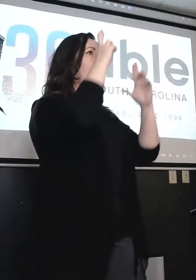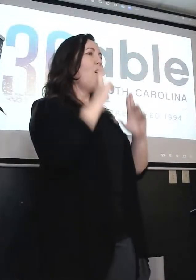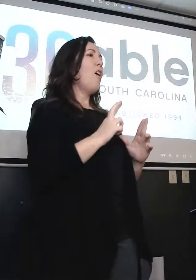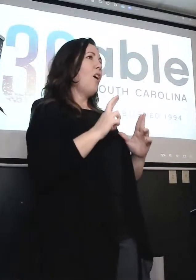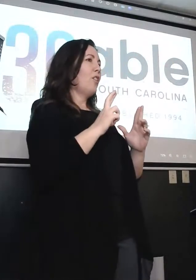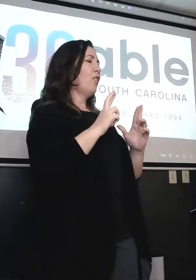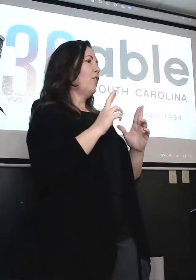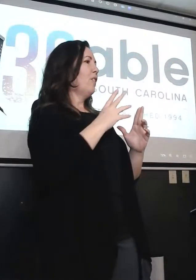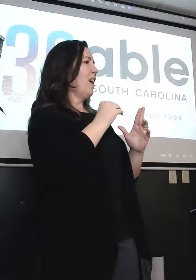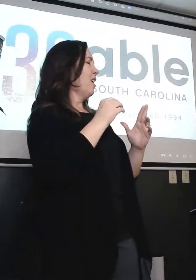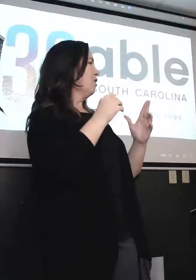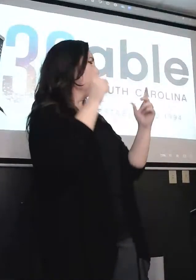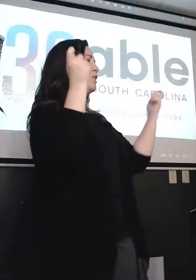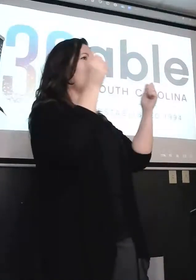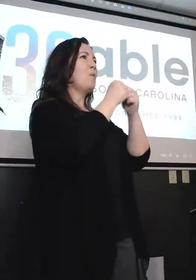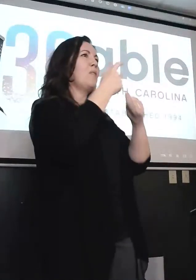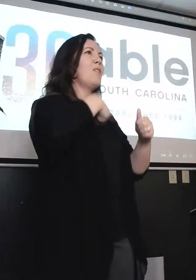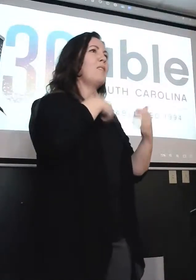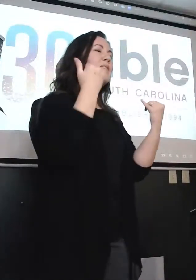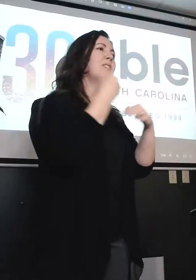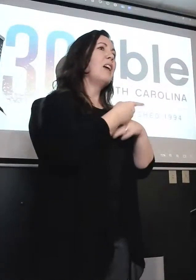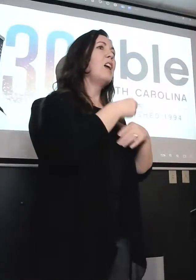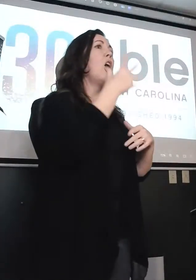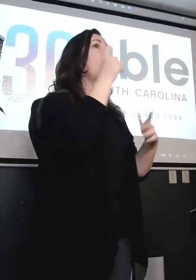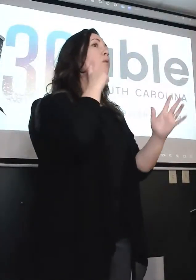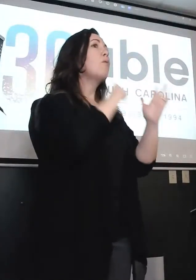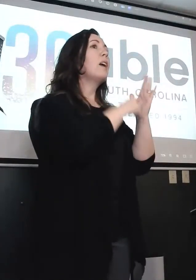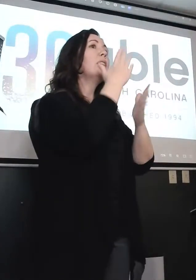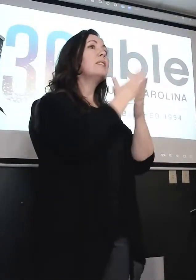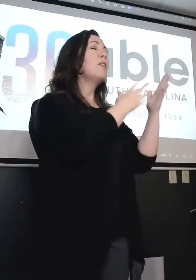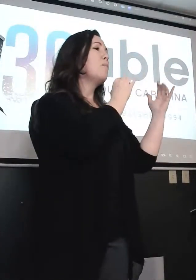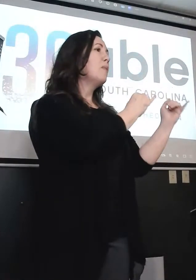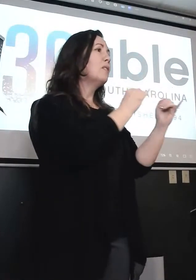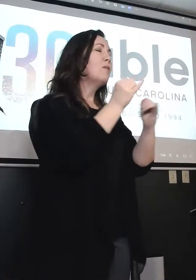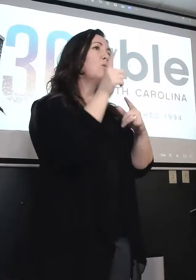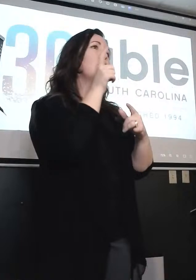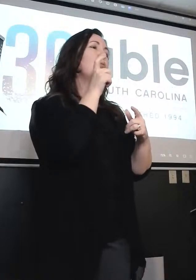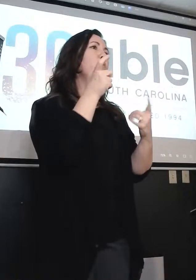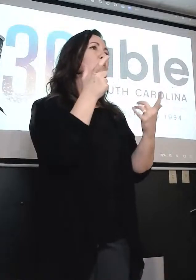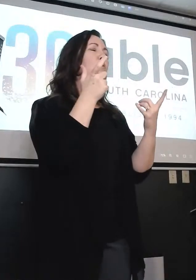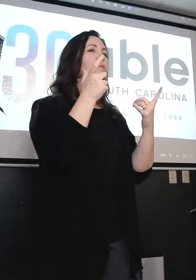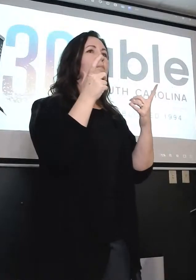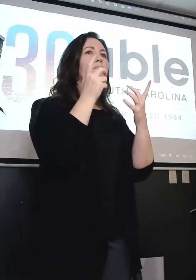us today. I want to recognize the individuals also who make who make our organization which